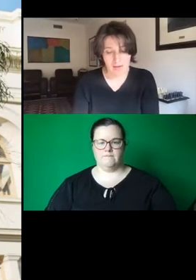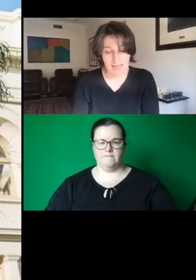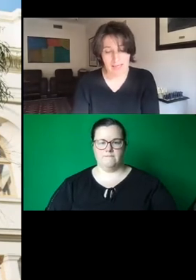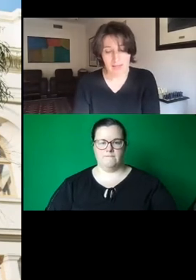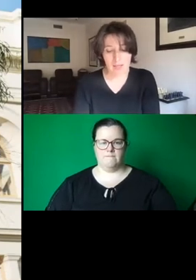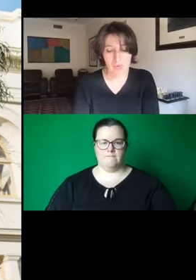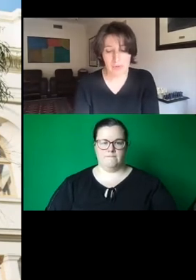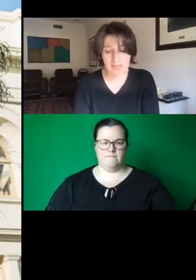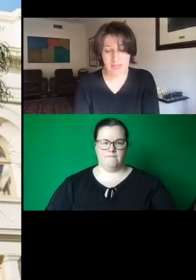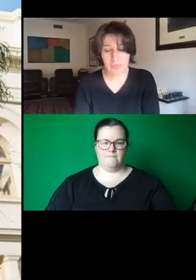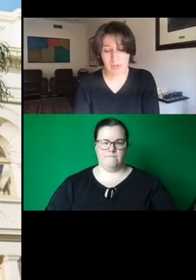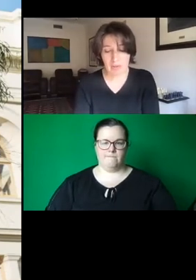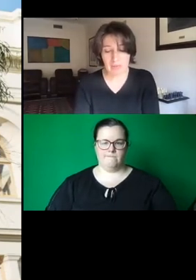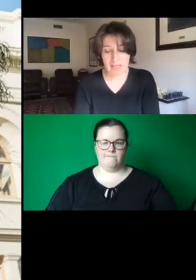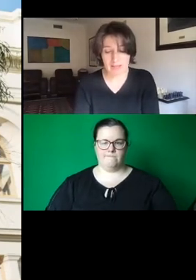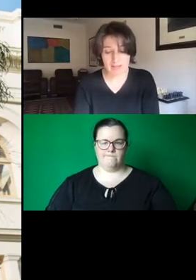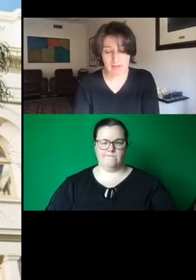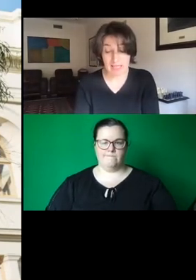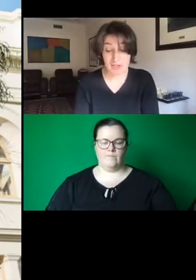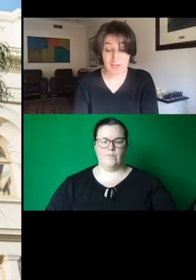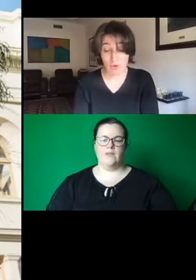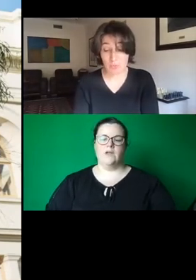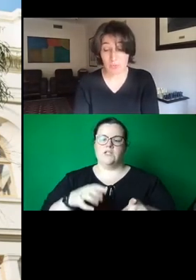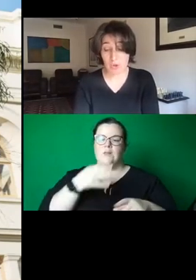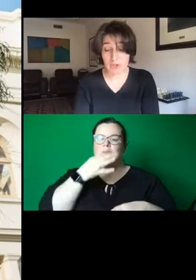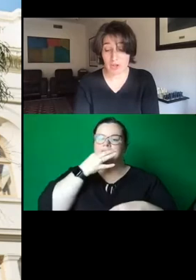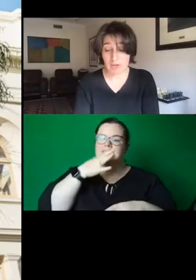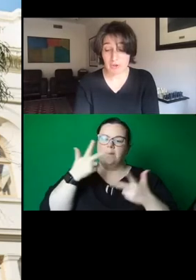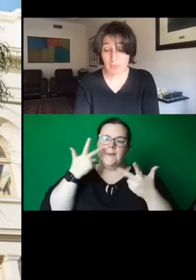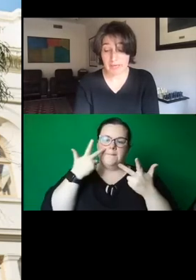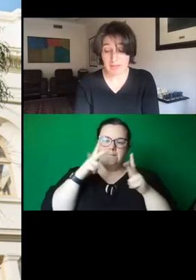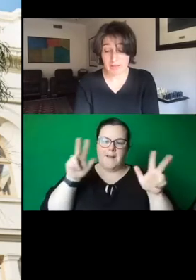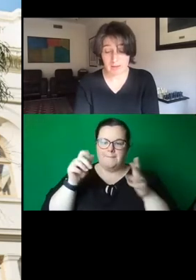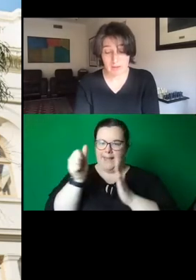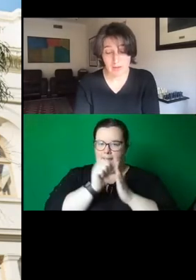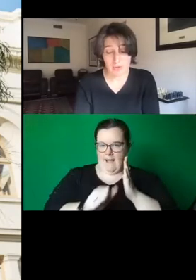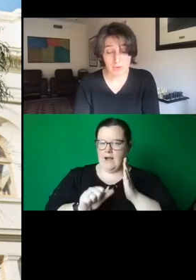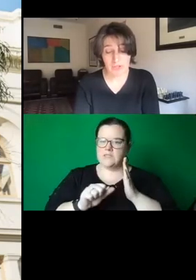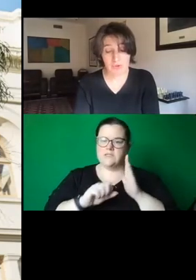and with these temporary public art installations called blockage are returned back to the streets